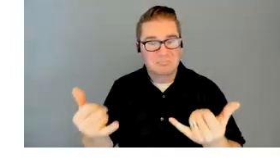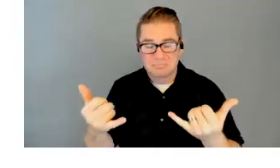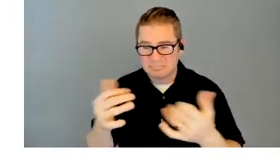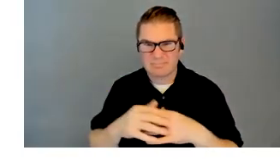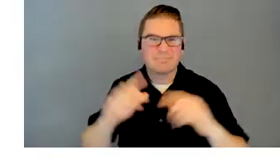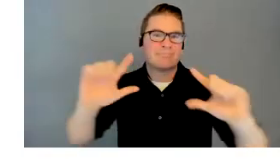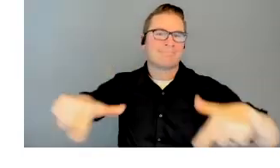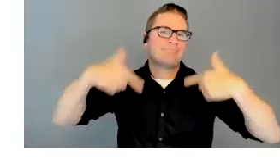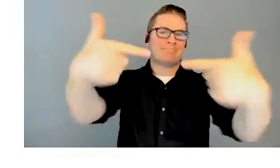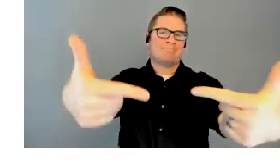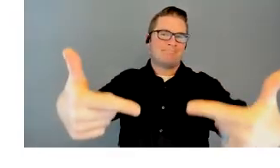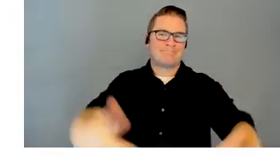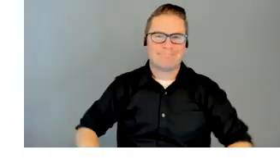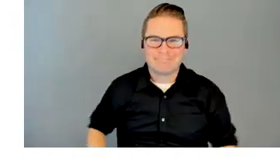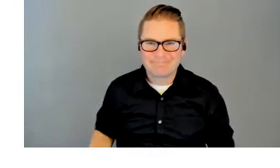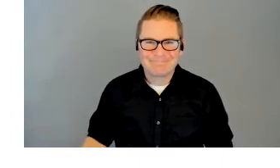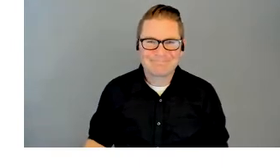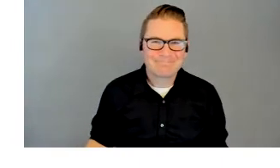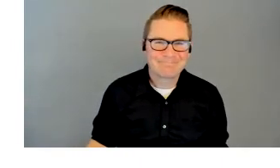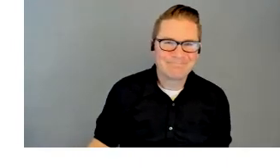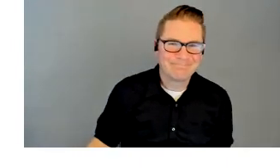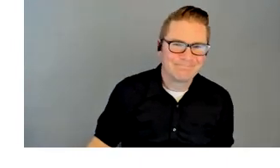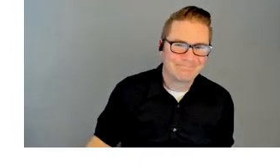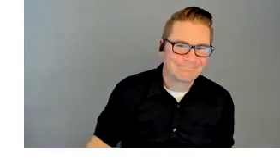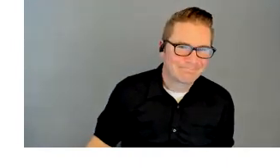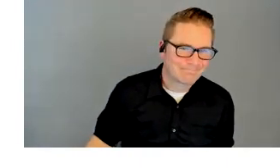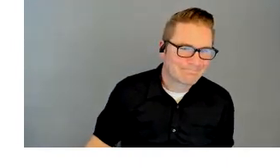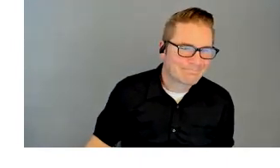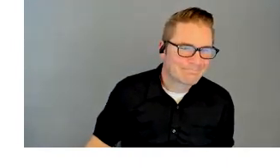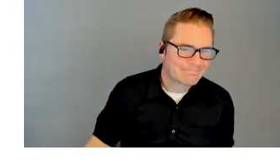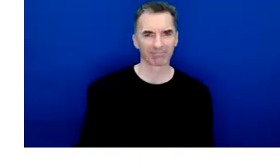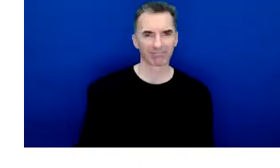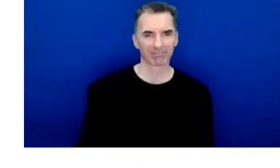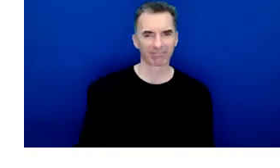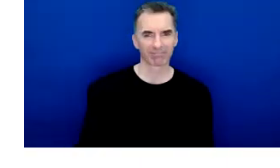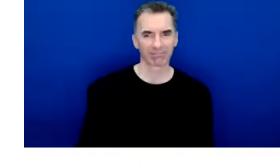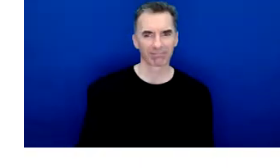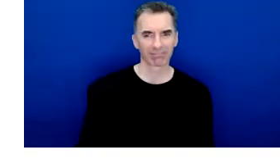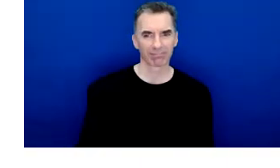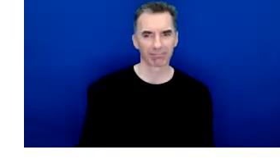And I know the timing's not fantastic, but if we would have done this on flex day, your syllabus is already done.